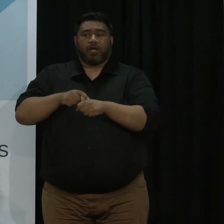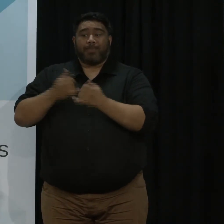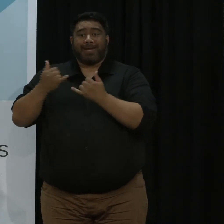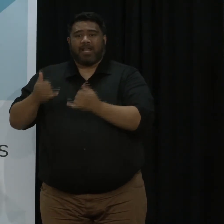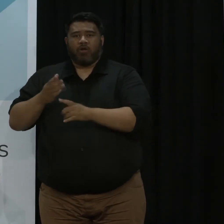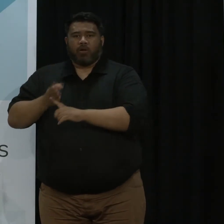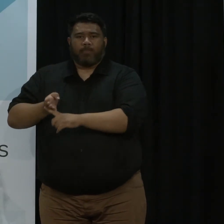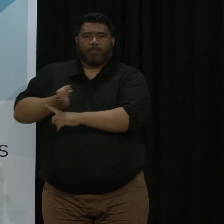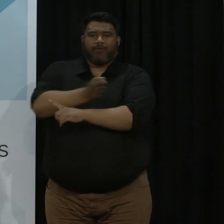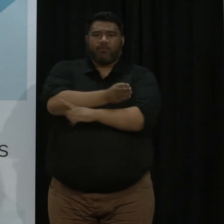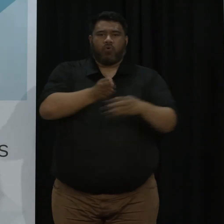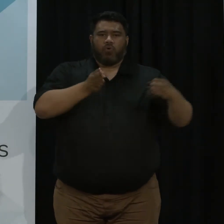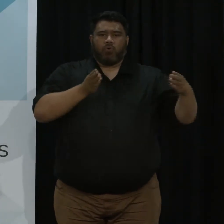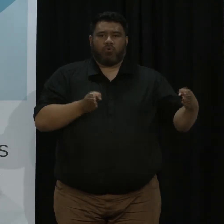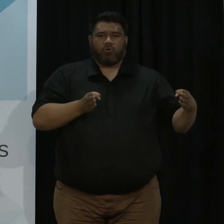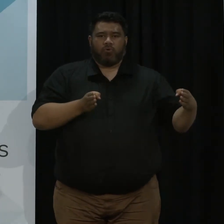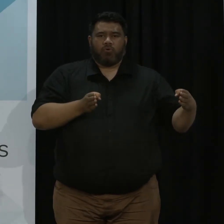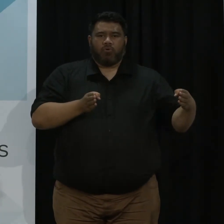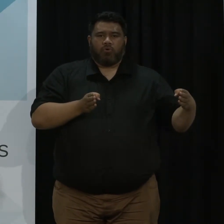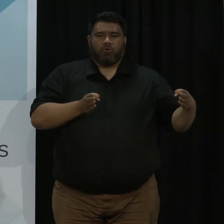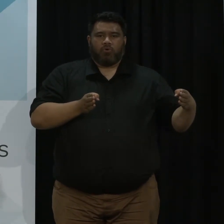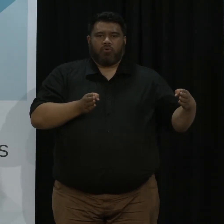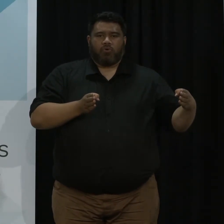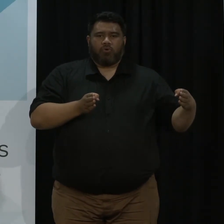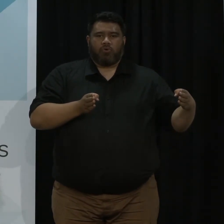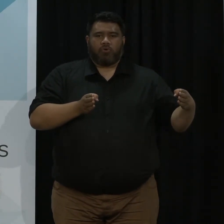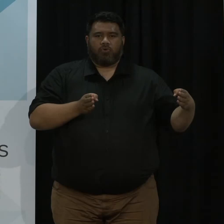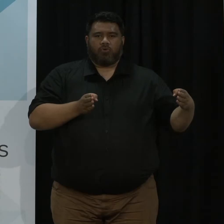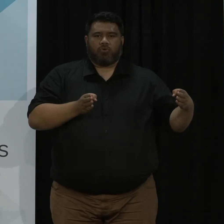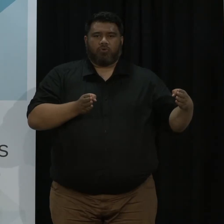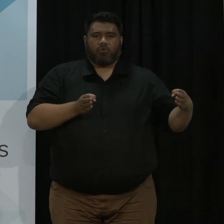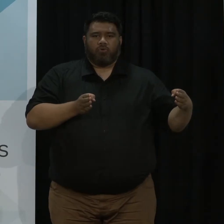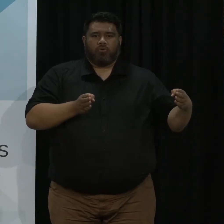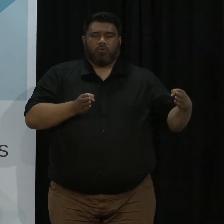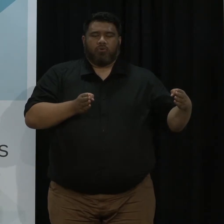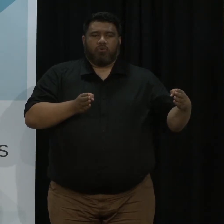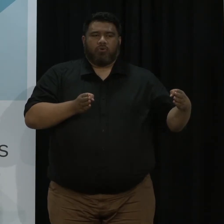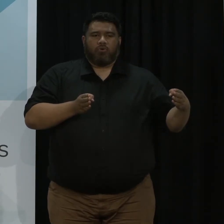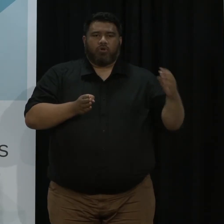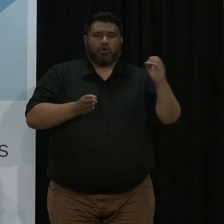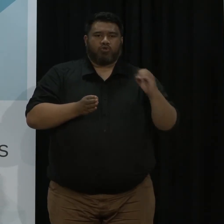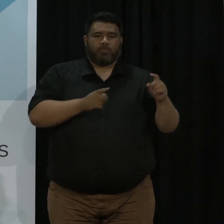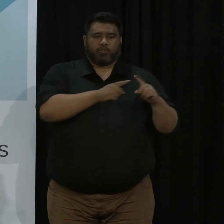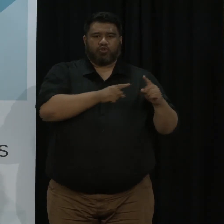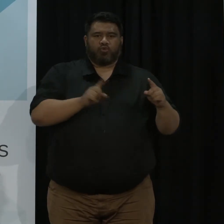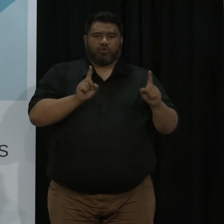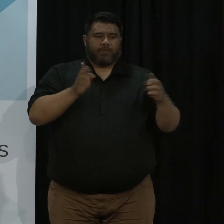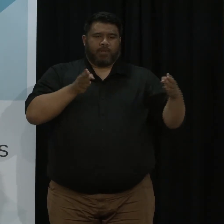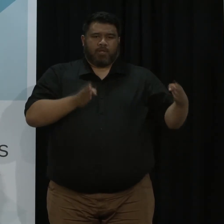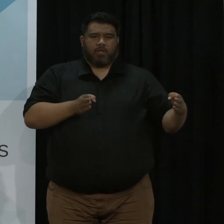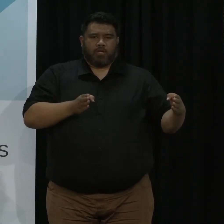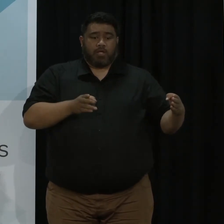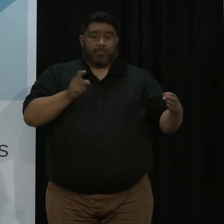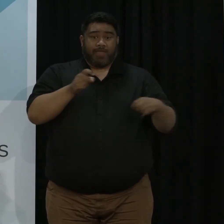The transition support payment relates to a revenue period before the framework